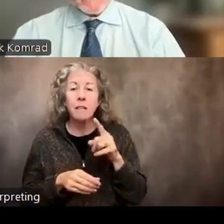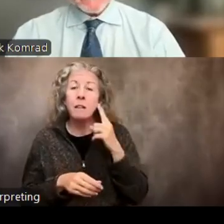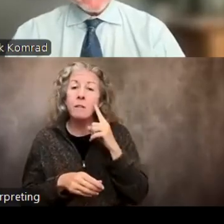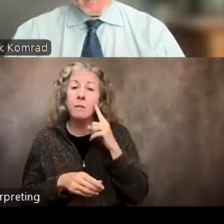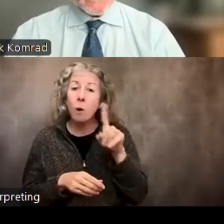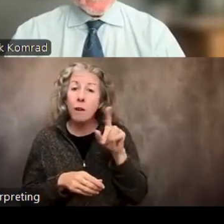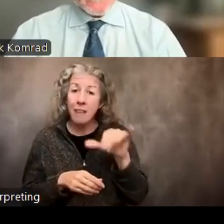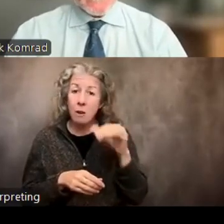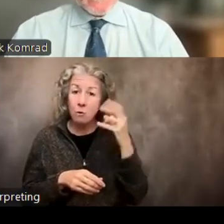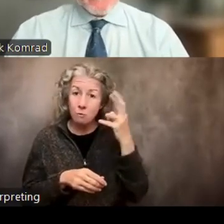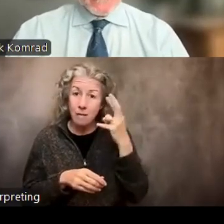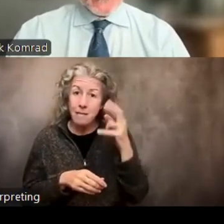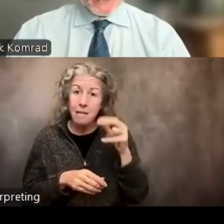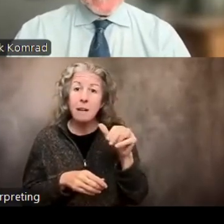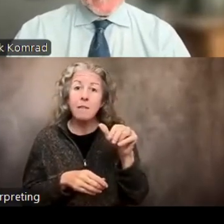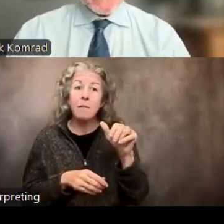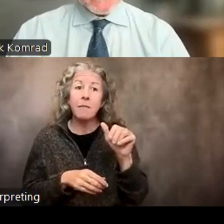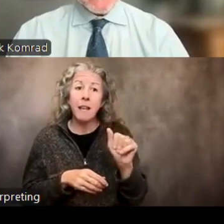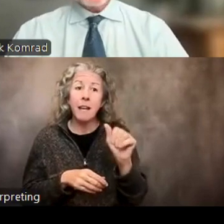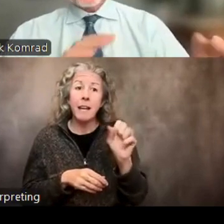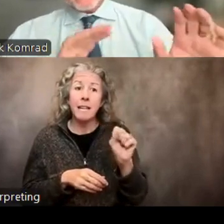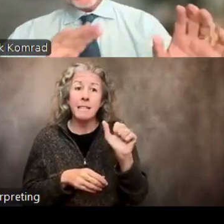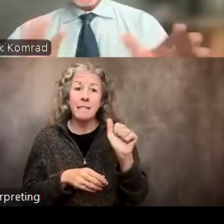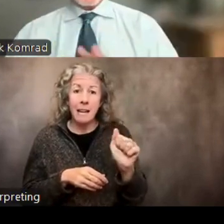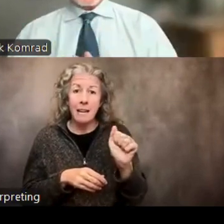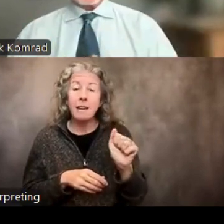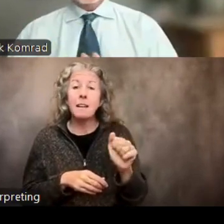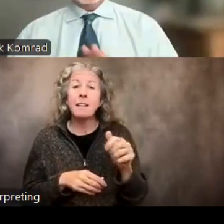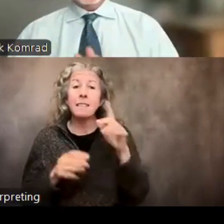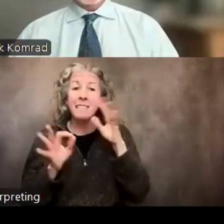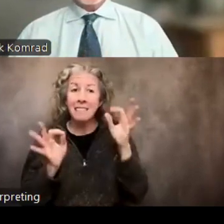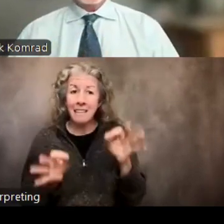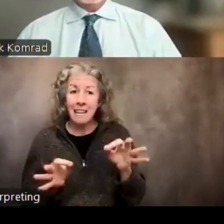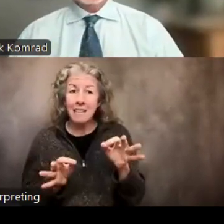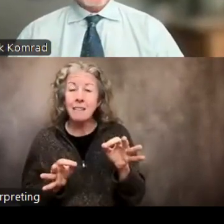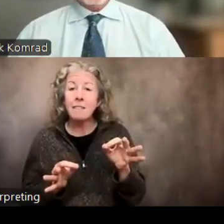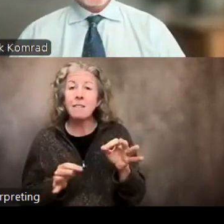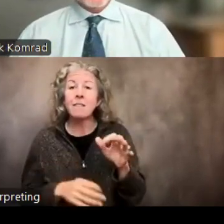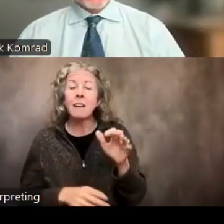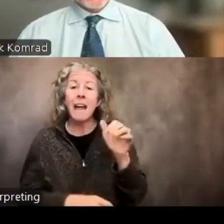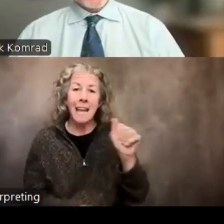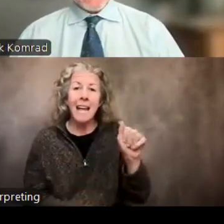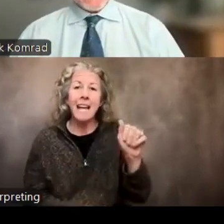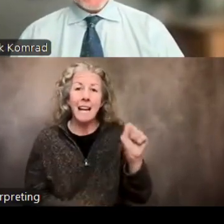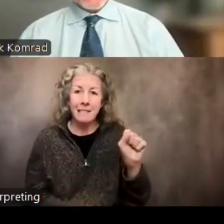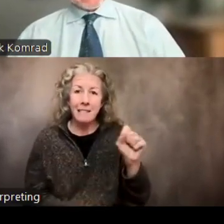decided in 2017 to retire their statement, to actually take a